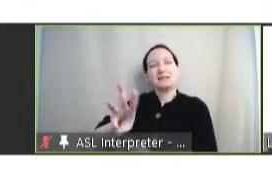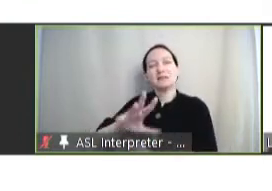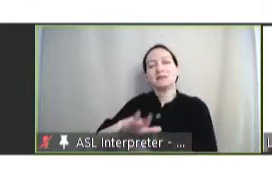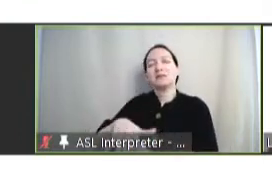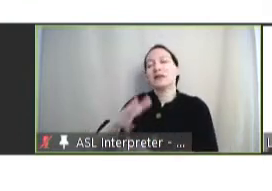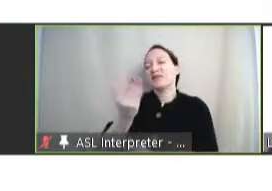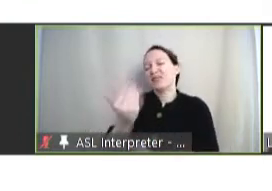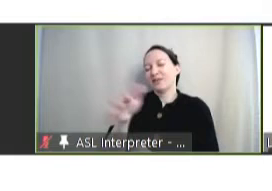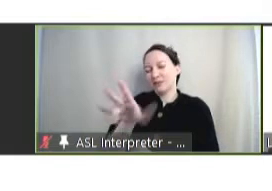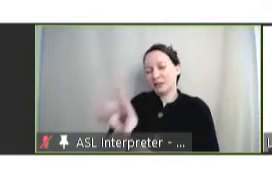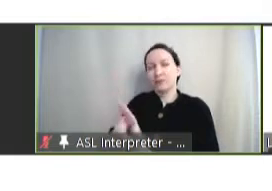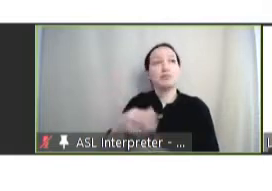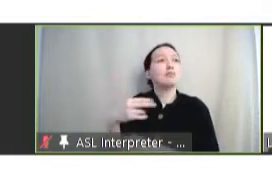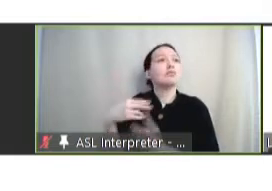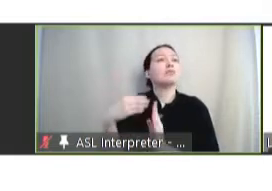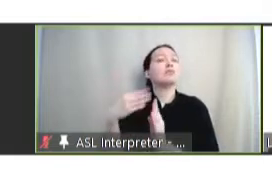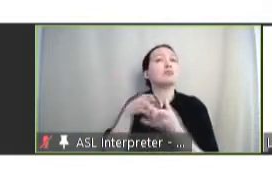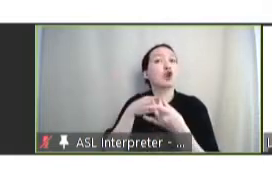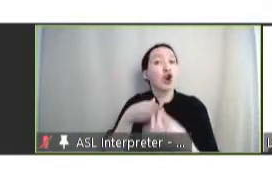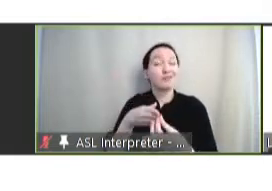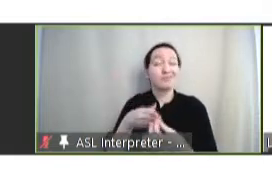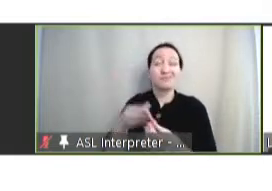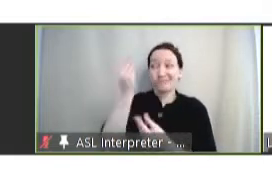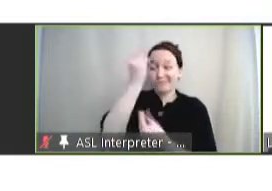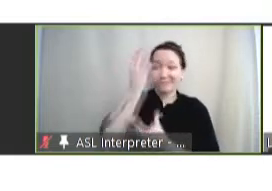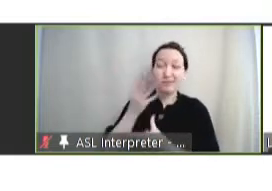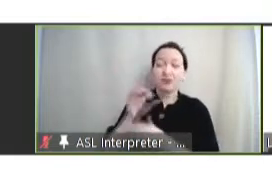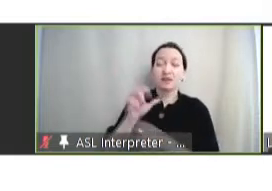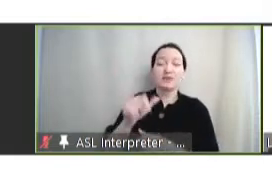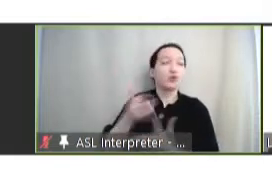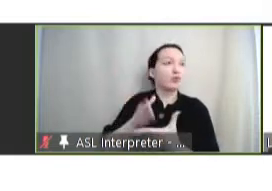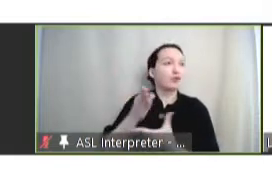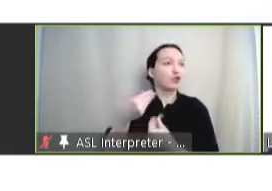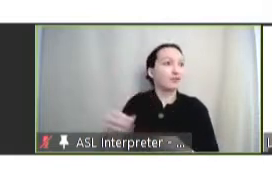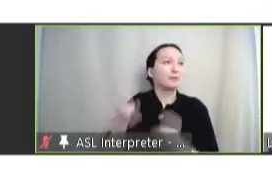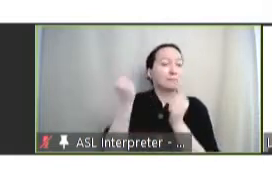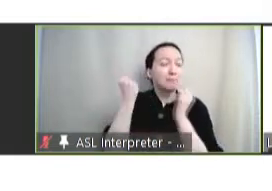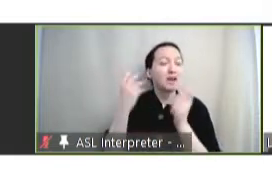you know, our guidance for the Civil Rights Office, we offer a lot of best practices